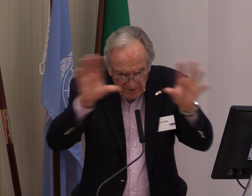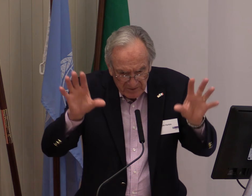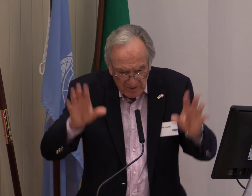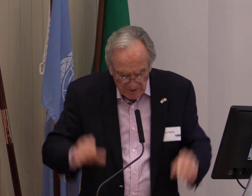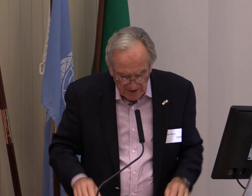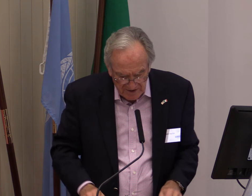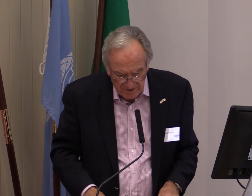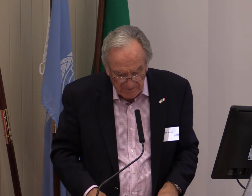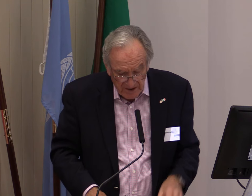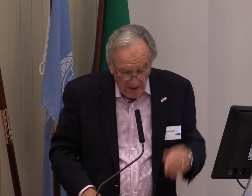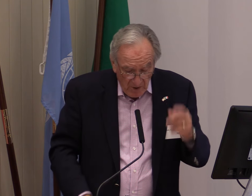to what we were trying to do.